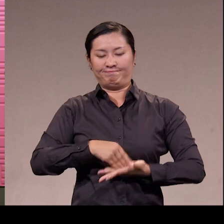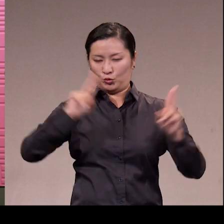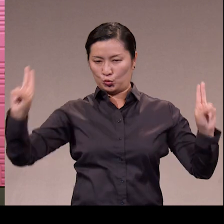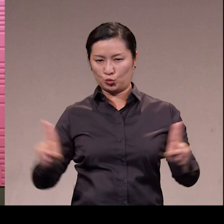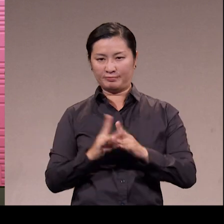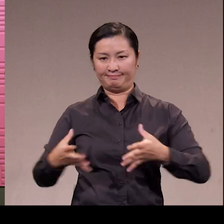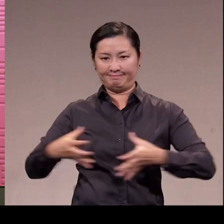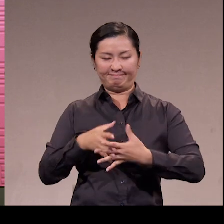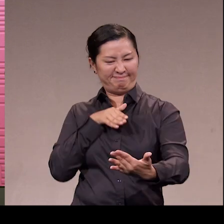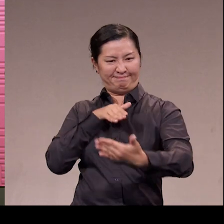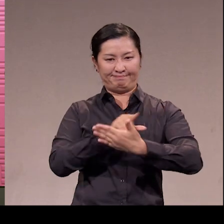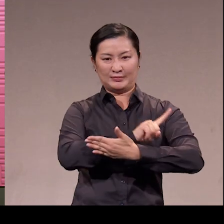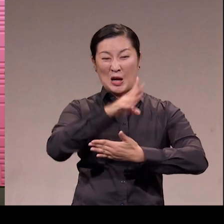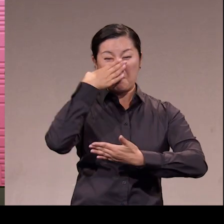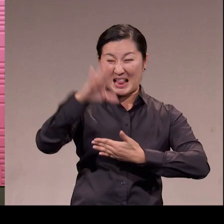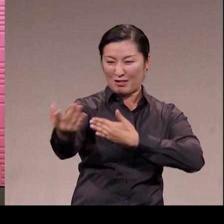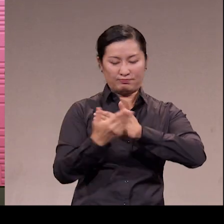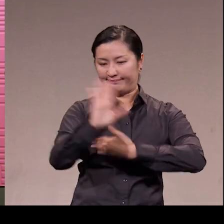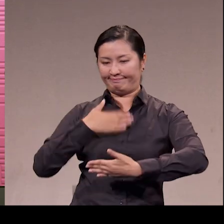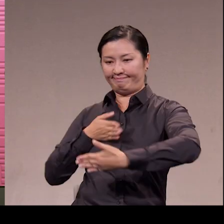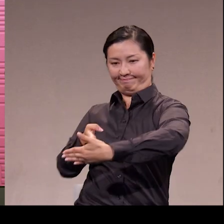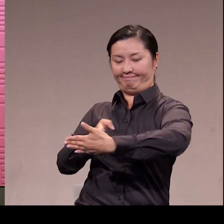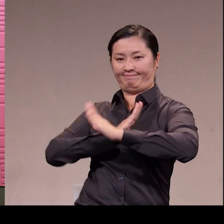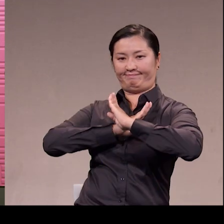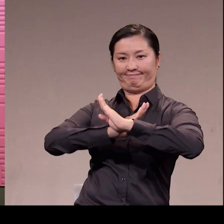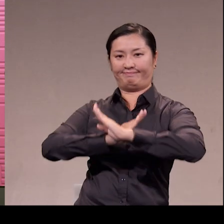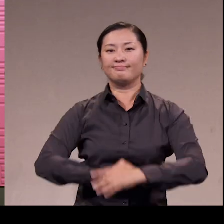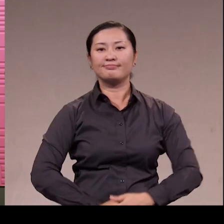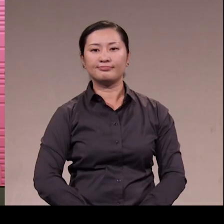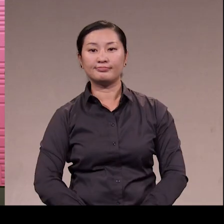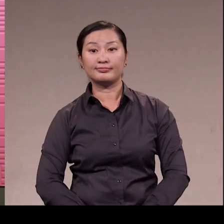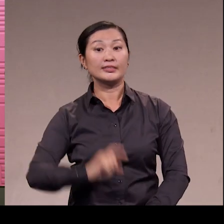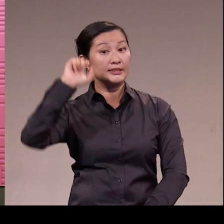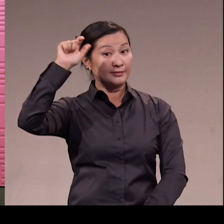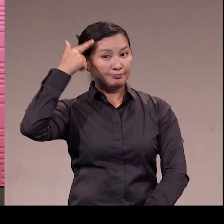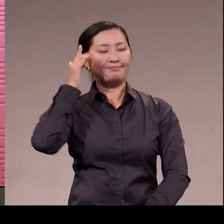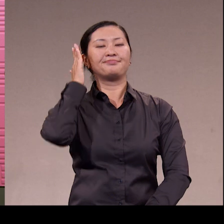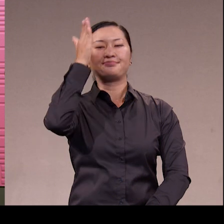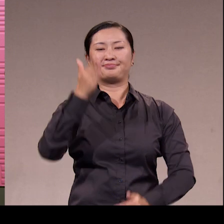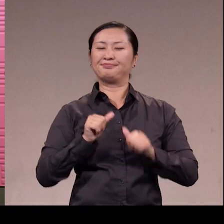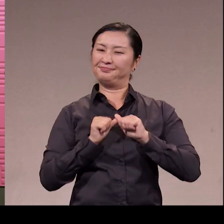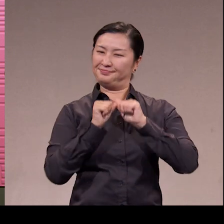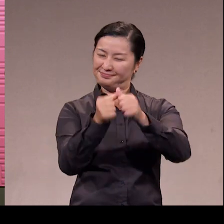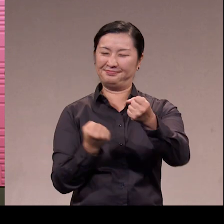violent extremism. The government will continue to work with and support the